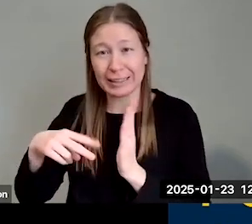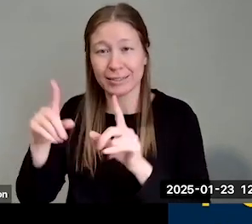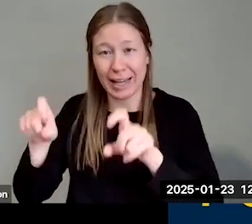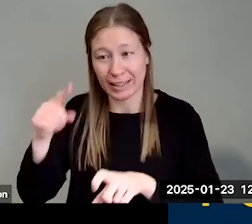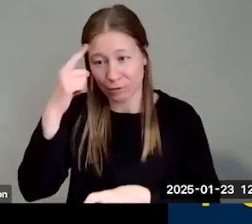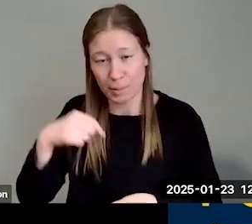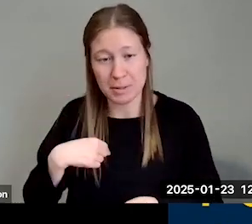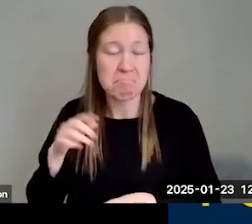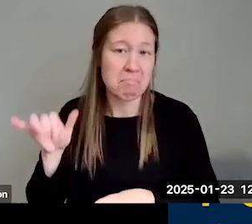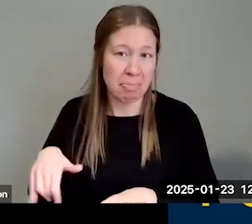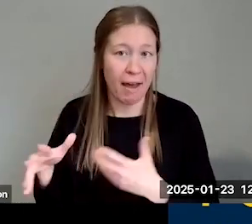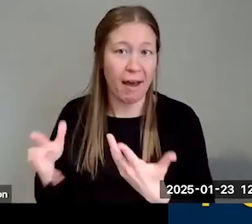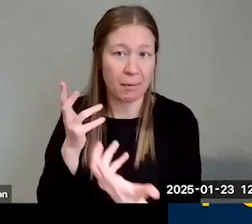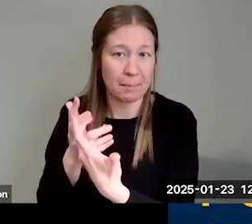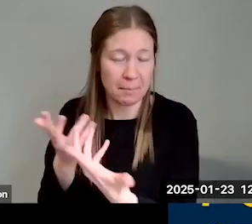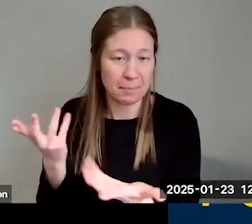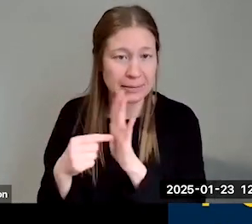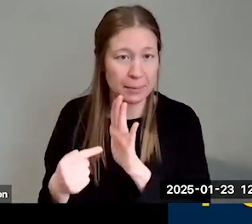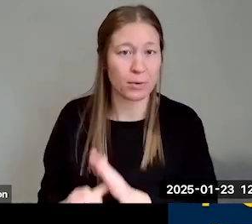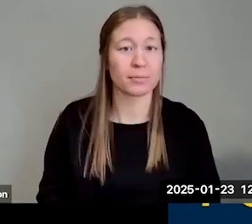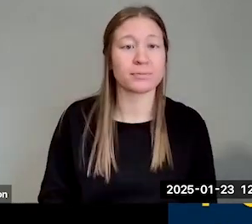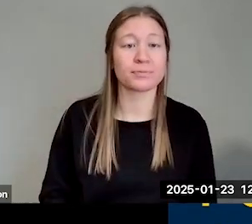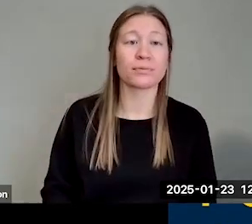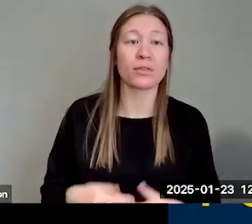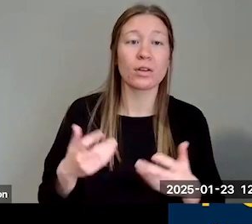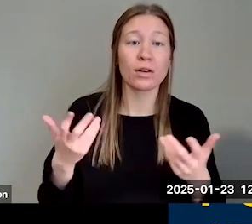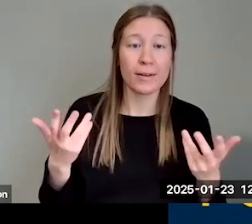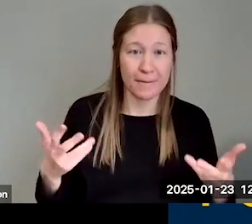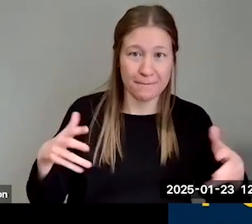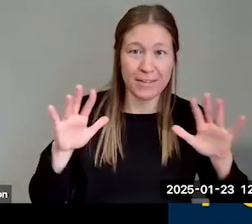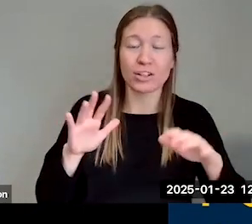After an offer of acceptance or hire is made, the employer may request information